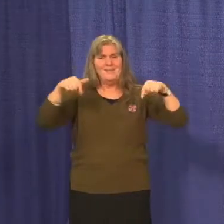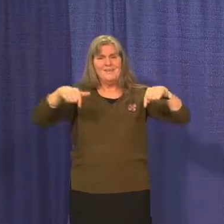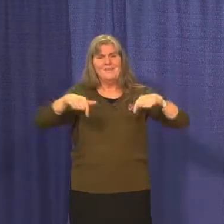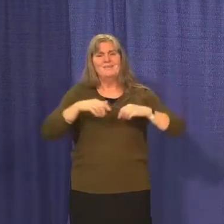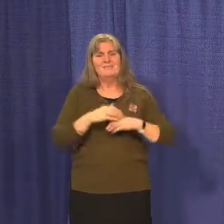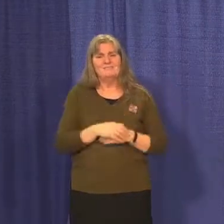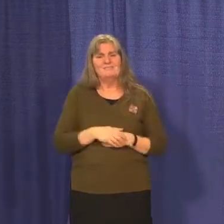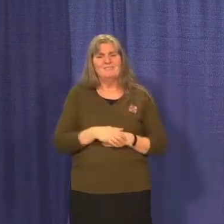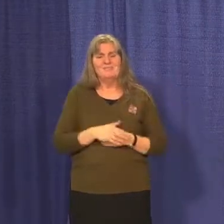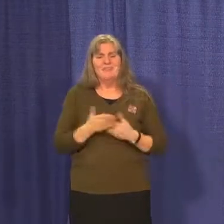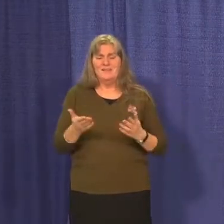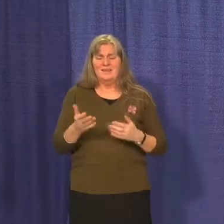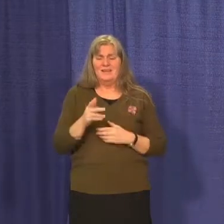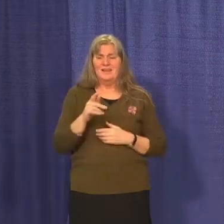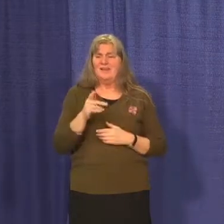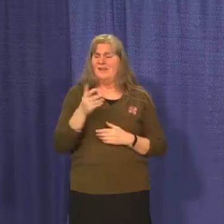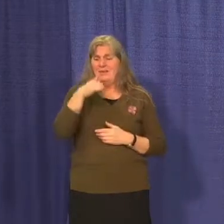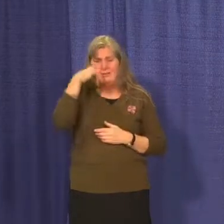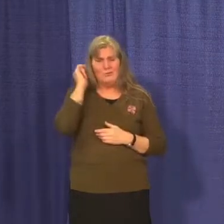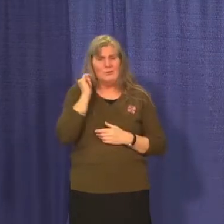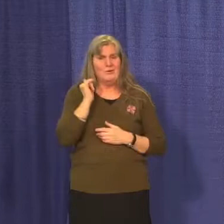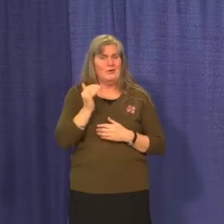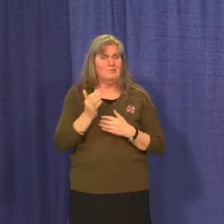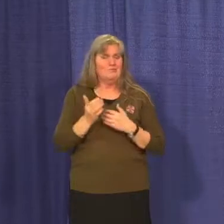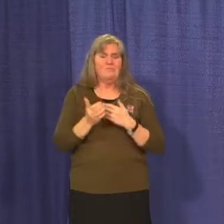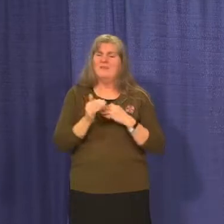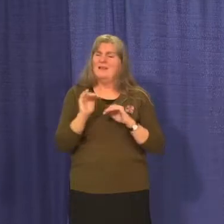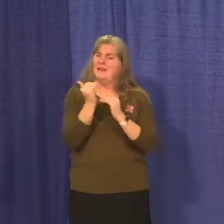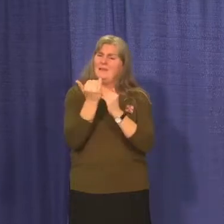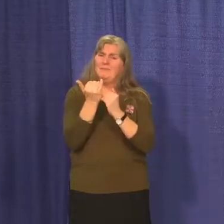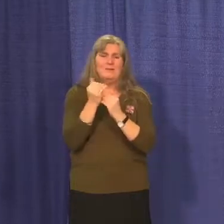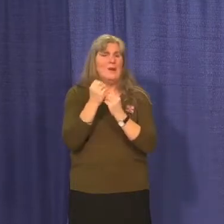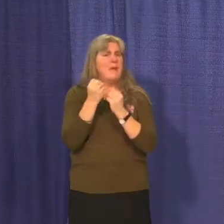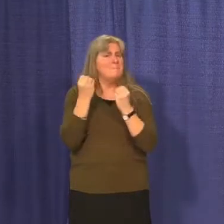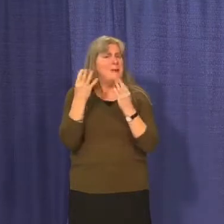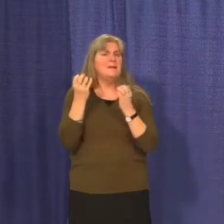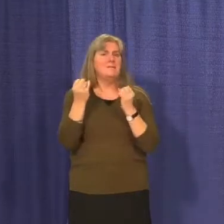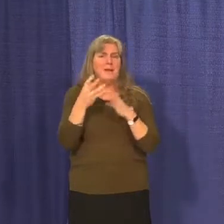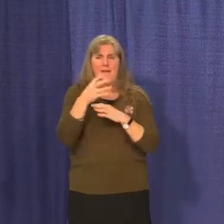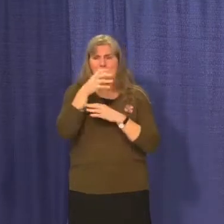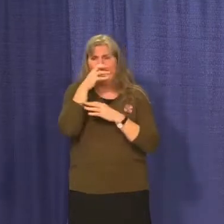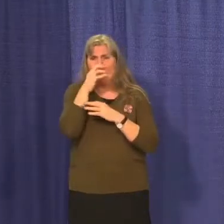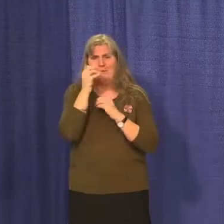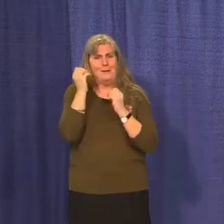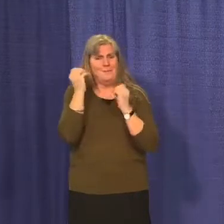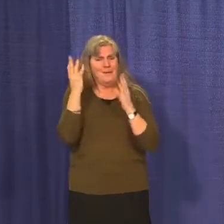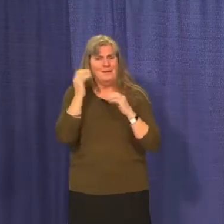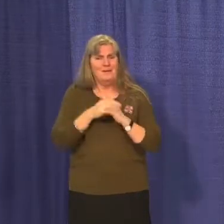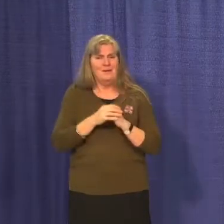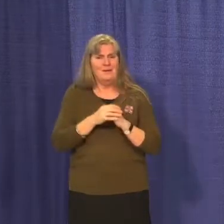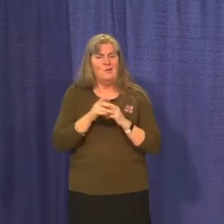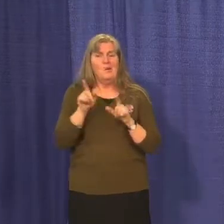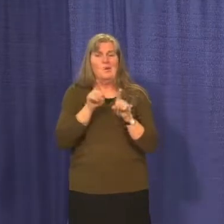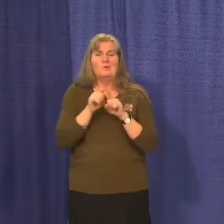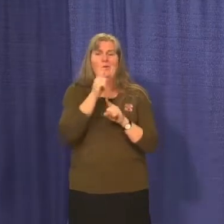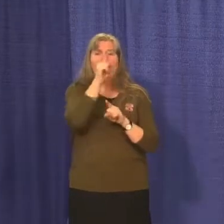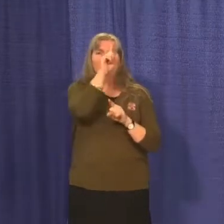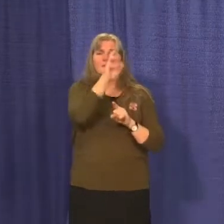COVID cases, with a territory relatively free of restrictions, and already almost one sixth of